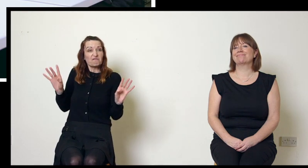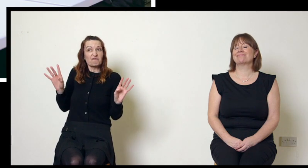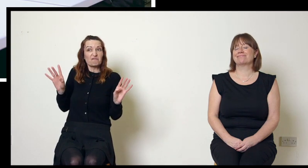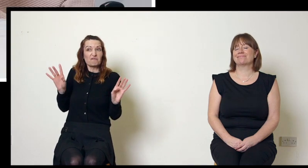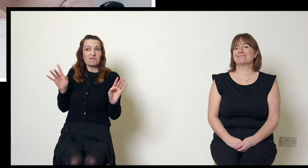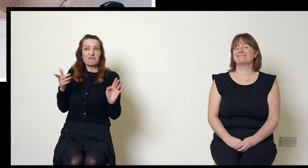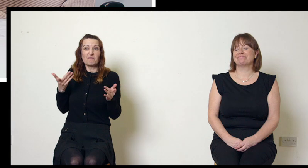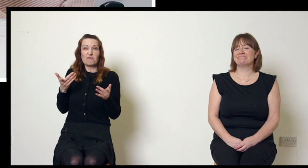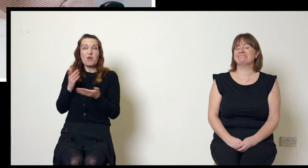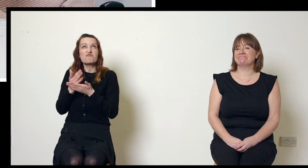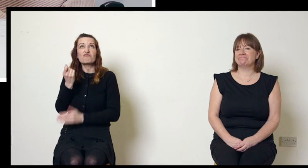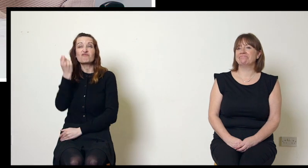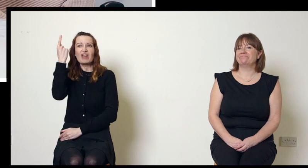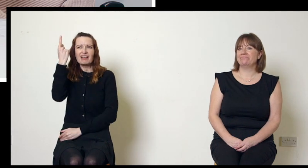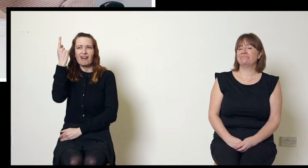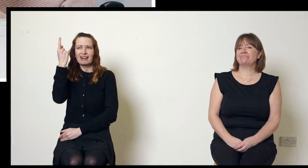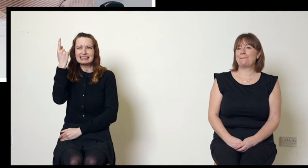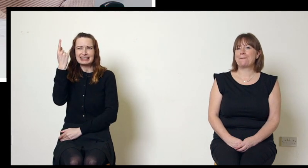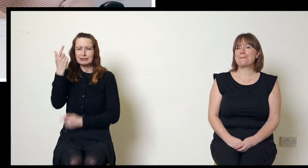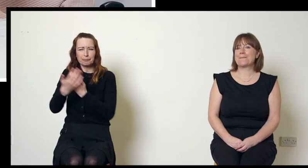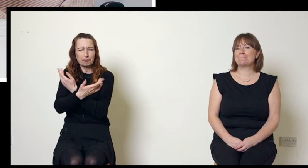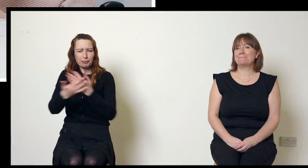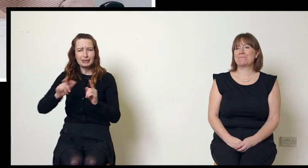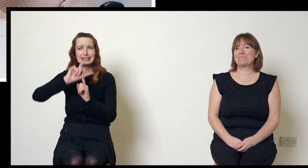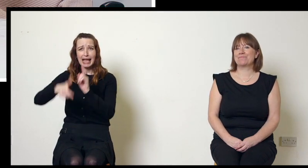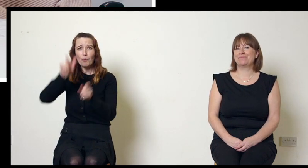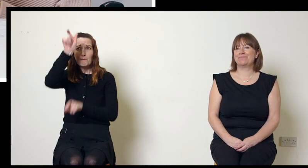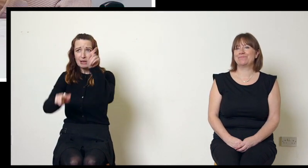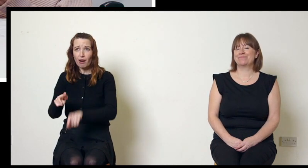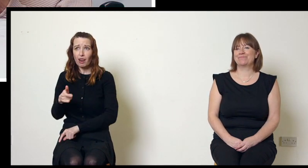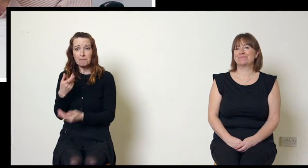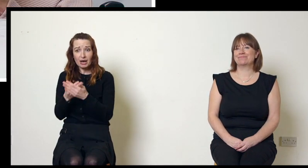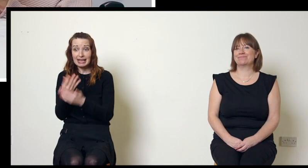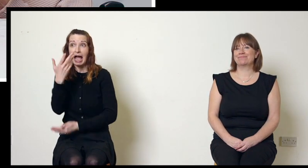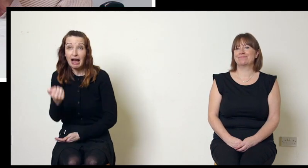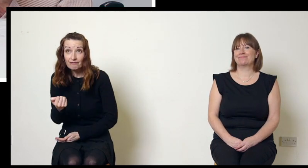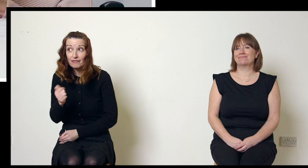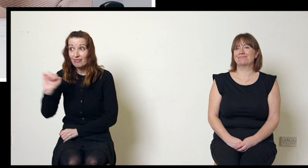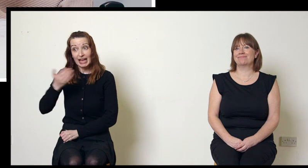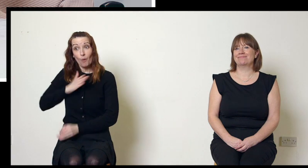not realising that despite there's a lot of disabled people who have money and, you know, if they can get into your business, they'll spend their money.